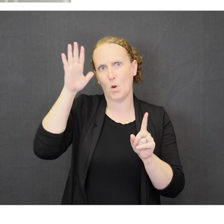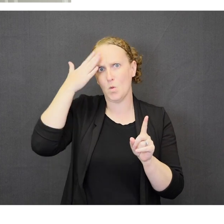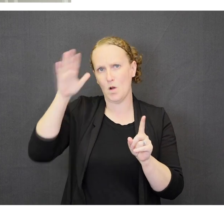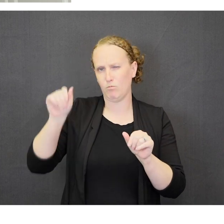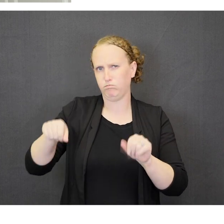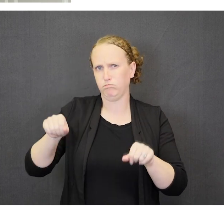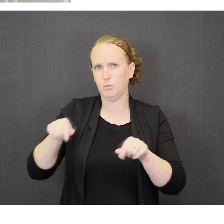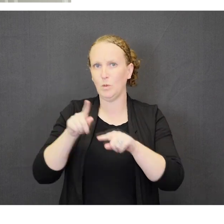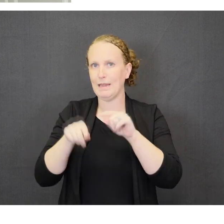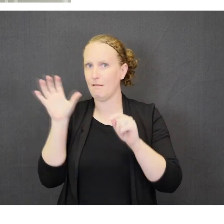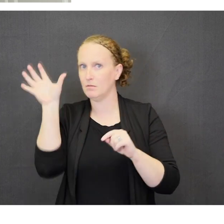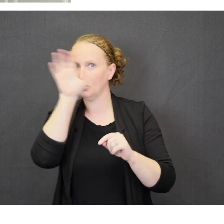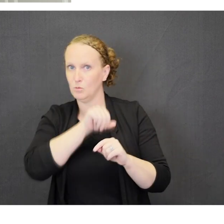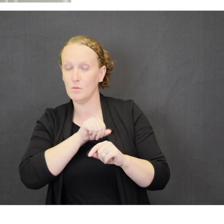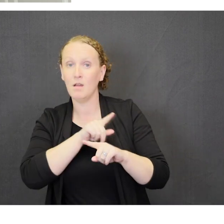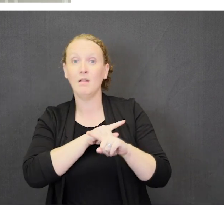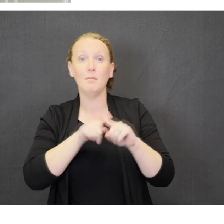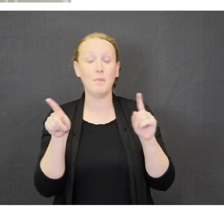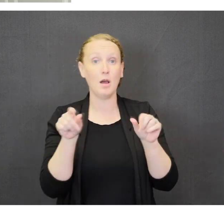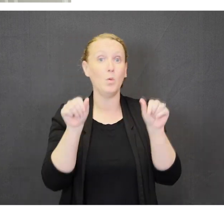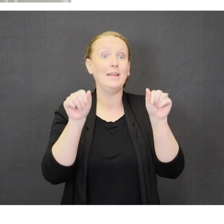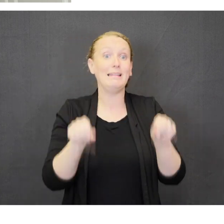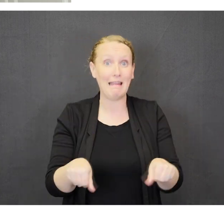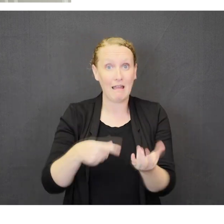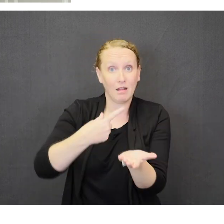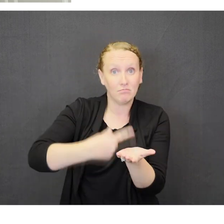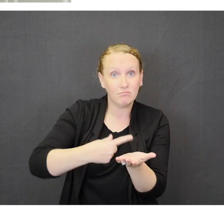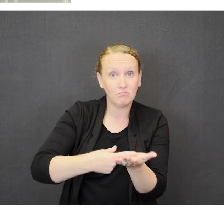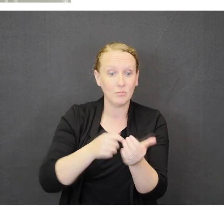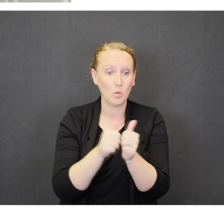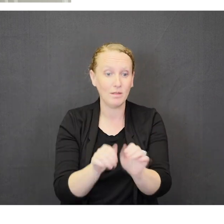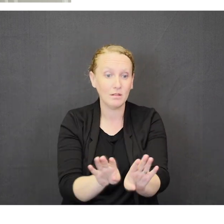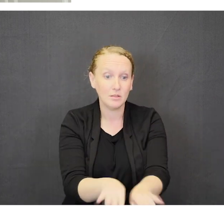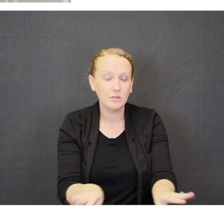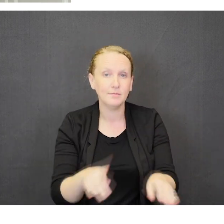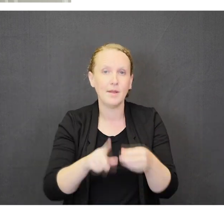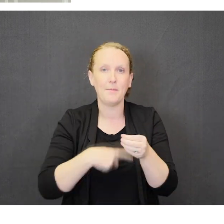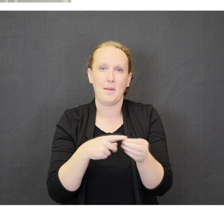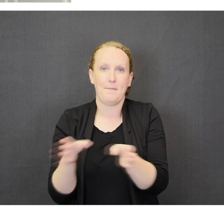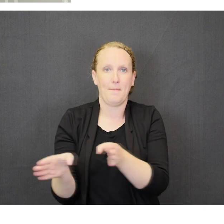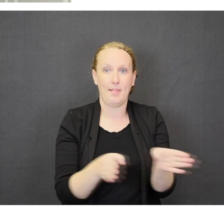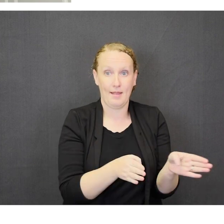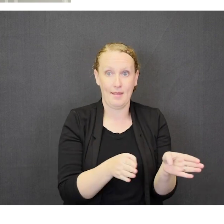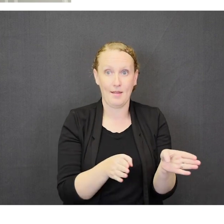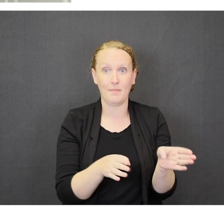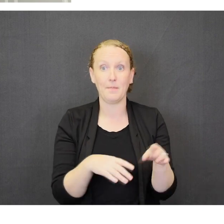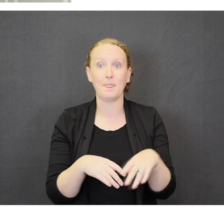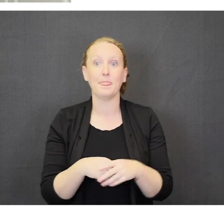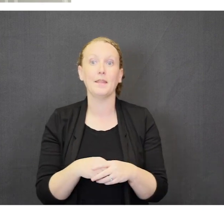lot of it can do with just creating a plan and talking to the child about the plan so it's like okay honey so when the